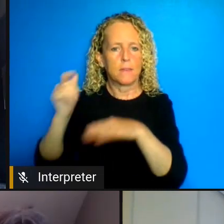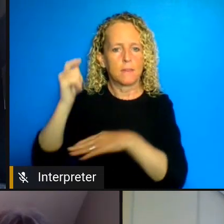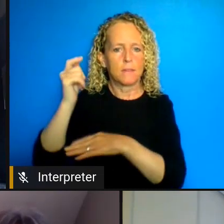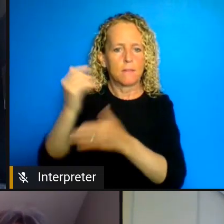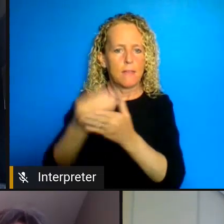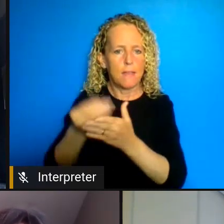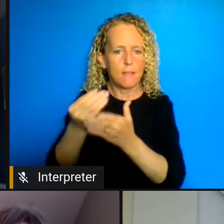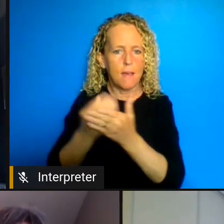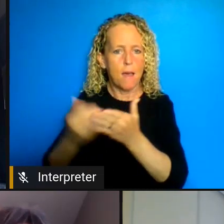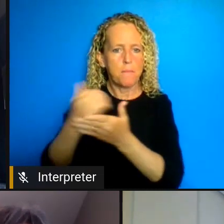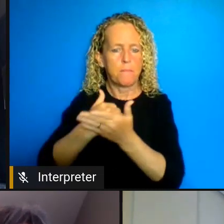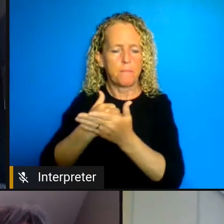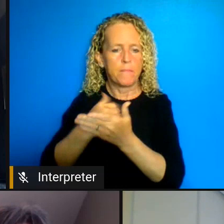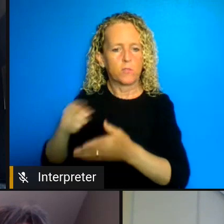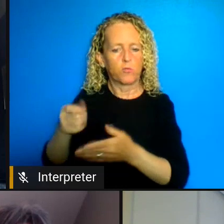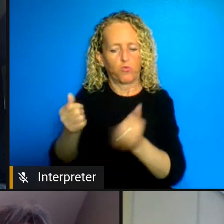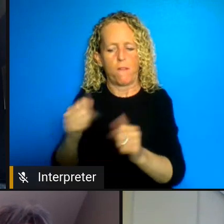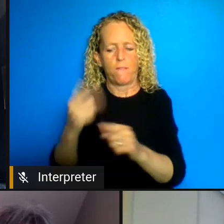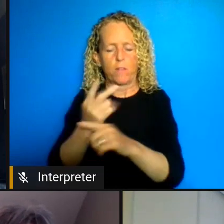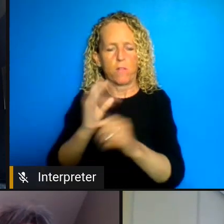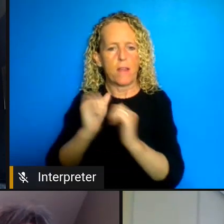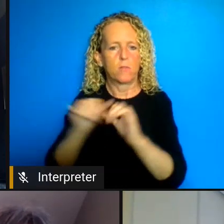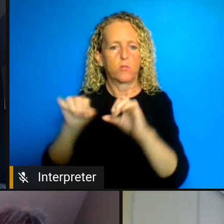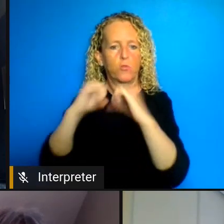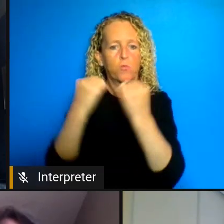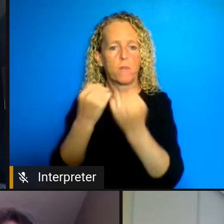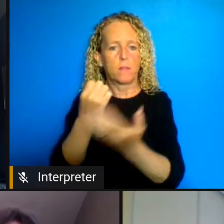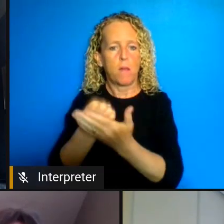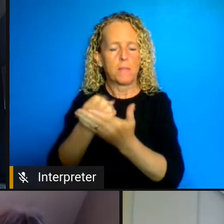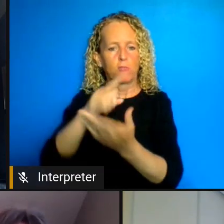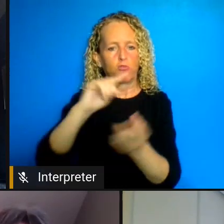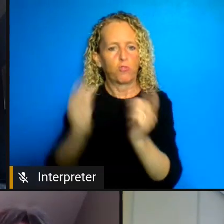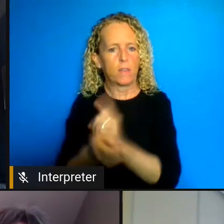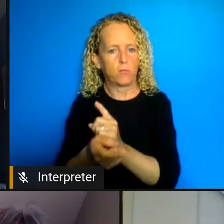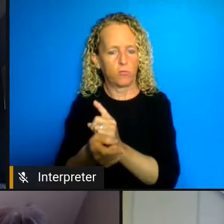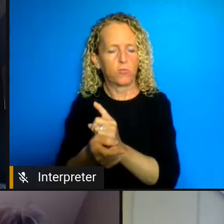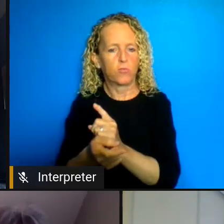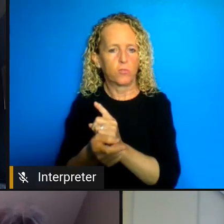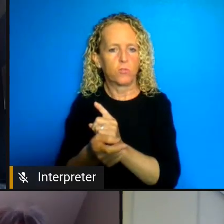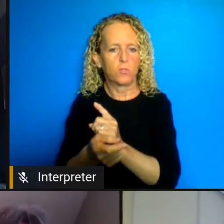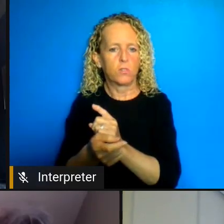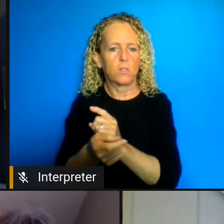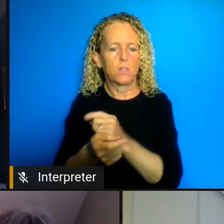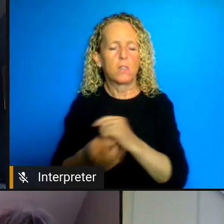socio-economic change to support decarceration in the long term it's